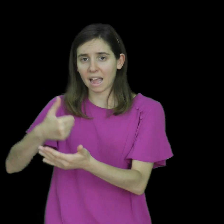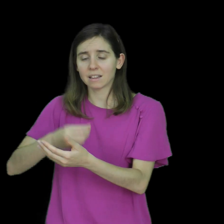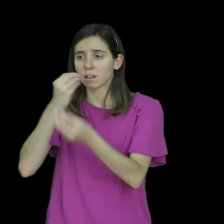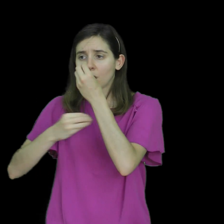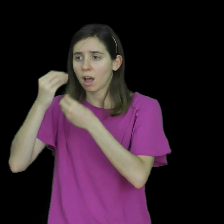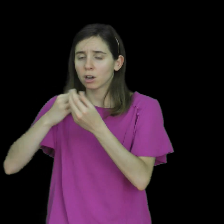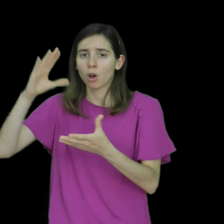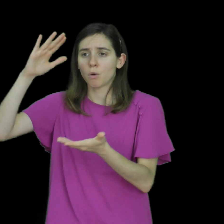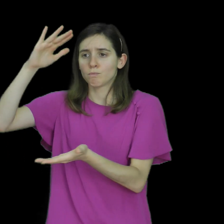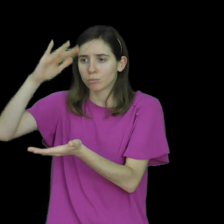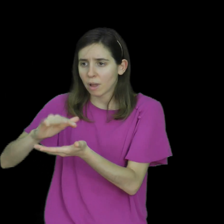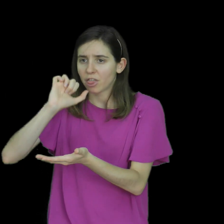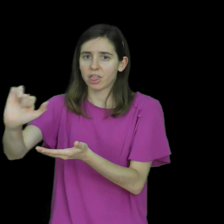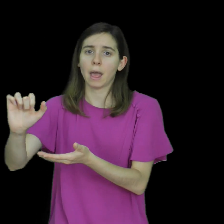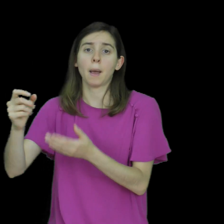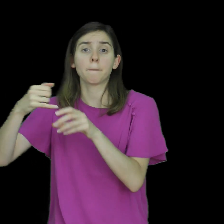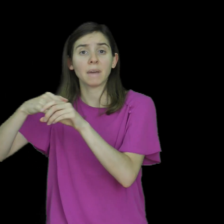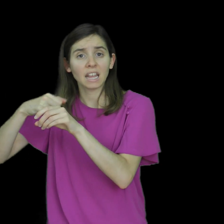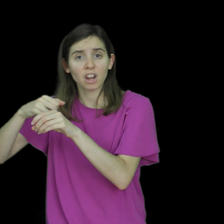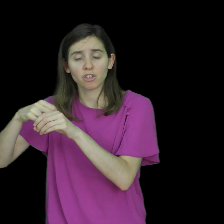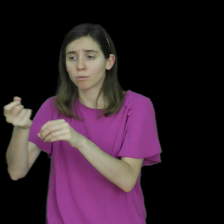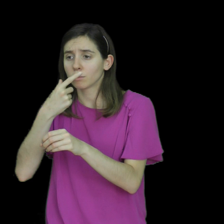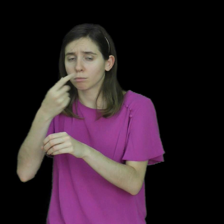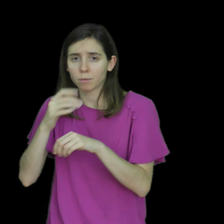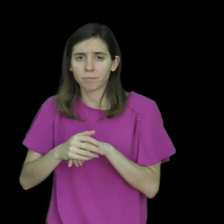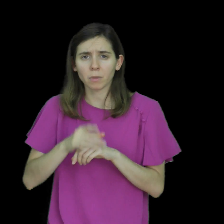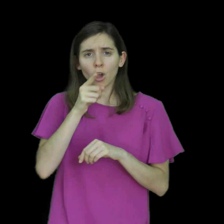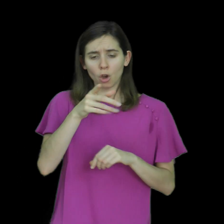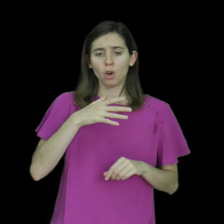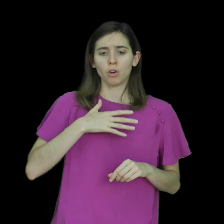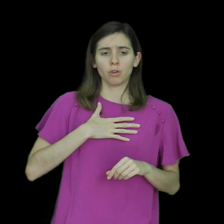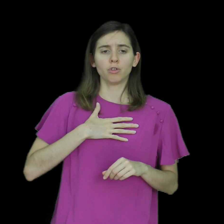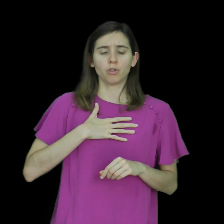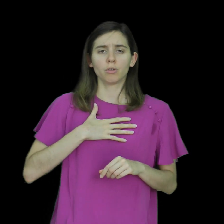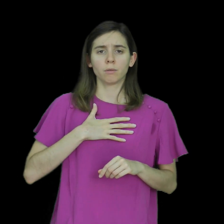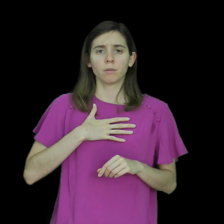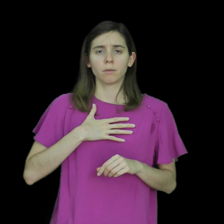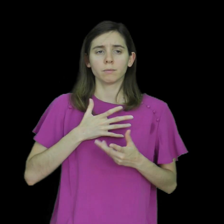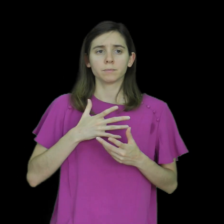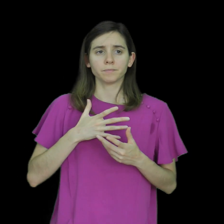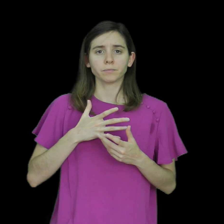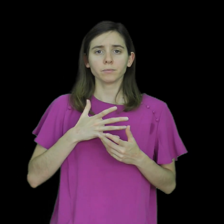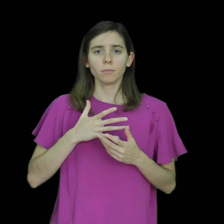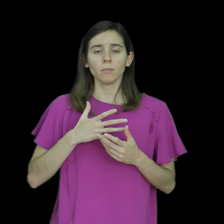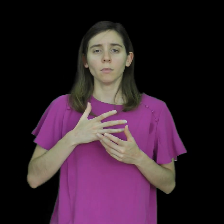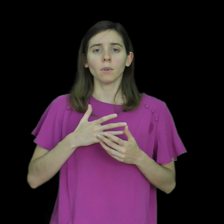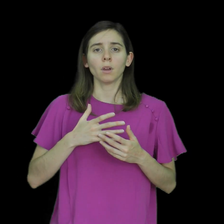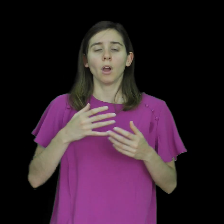Want to unleash the power of nutrition for your health? Build your meals around non-starchy vegetables and legumes (beans